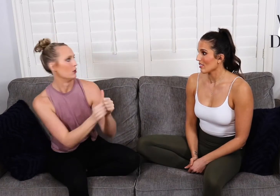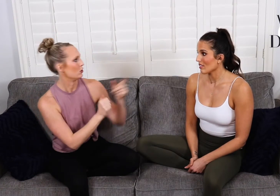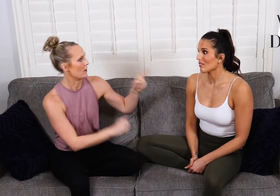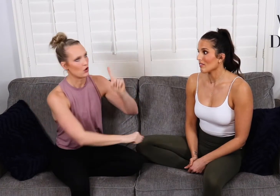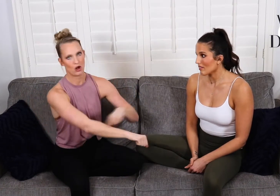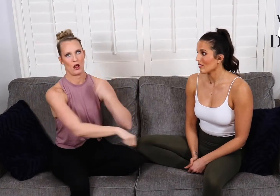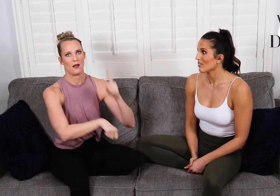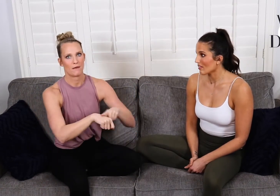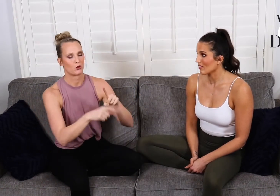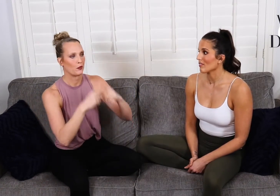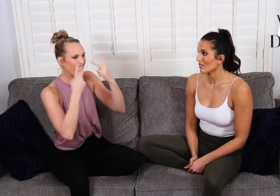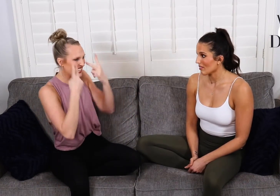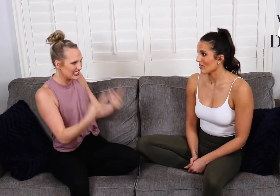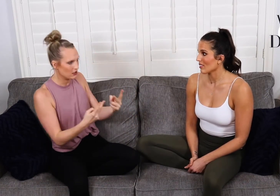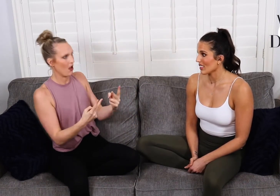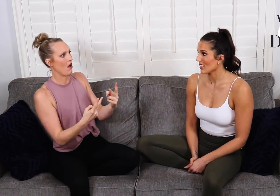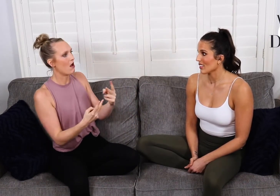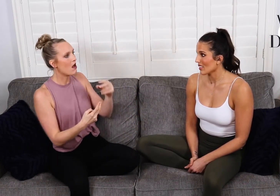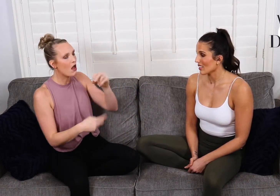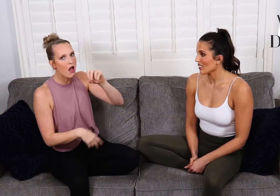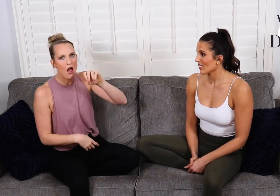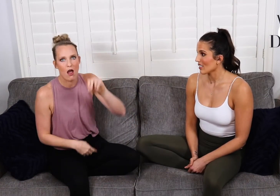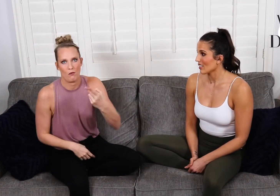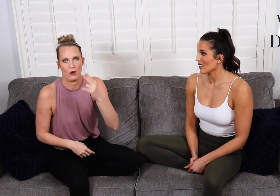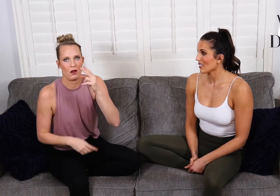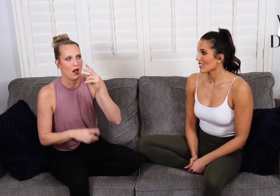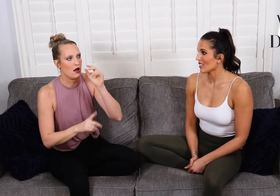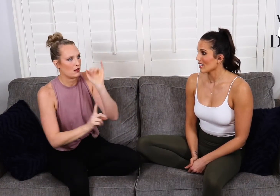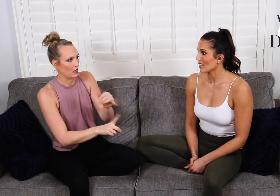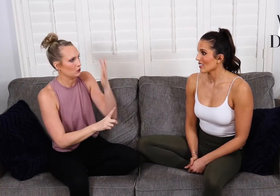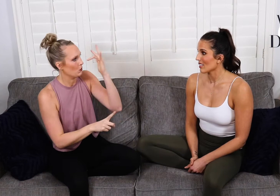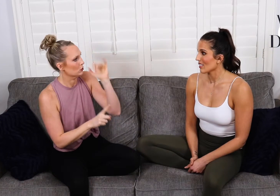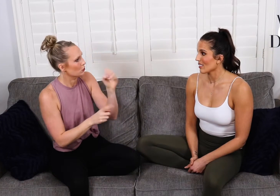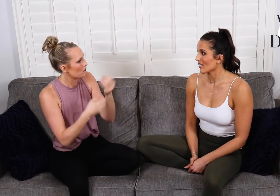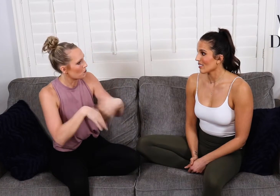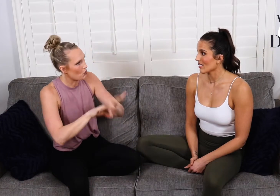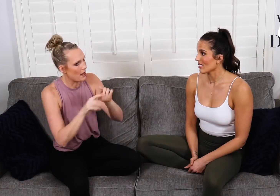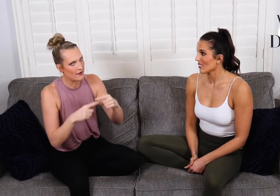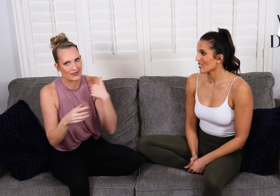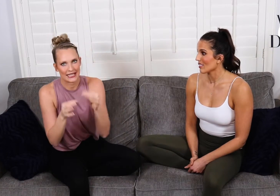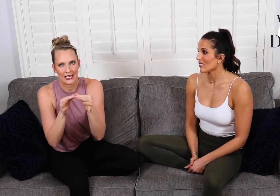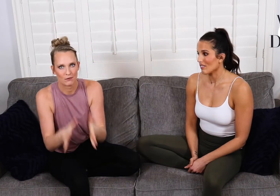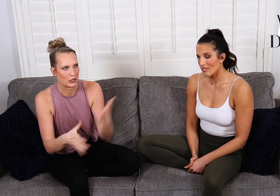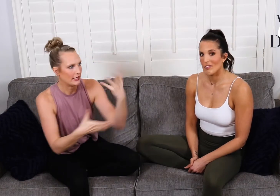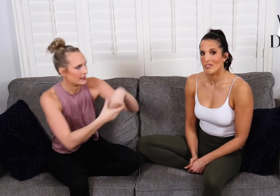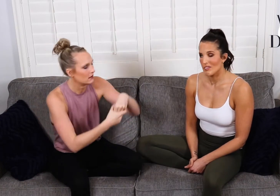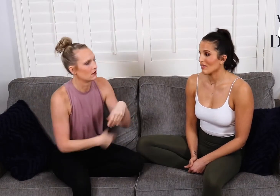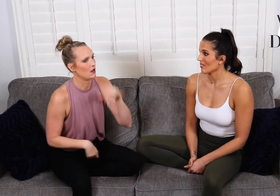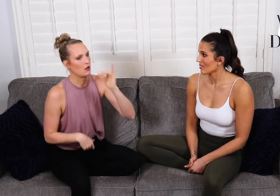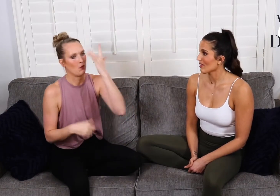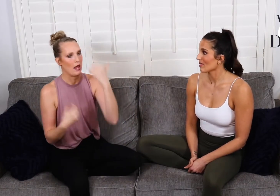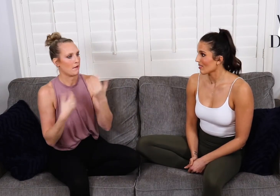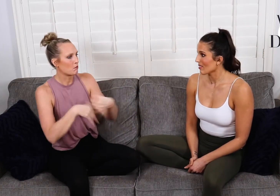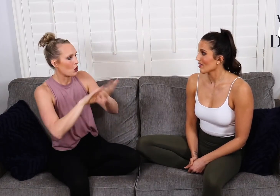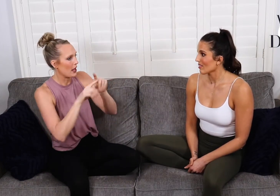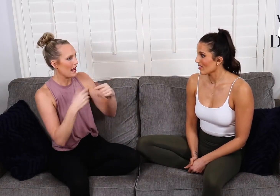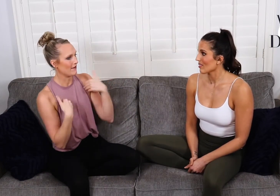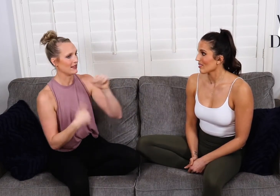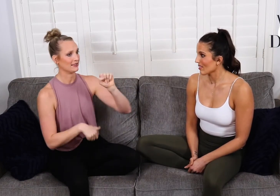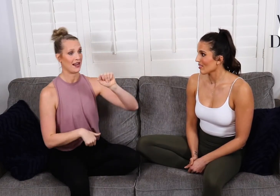who have worked with you for a long time and now see like oh that's why it's so important to have an interpreter on set and why it's important